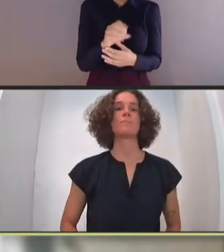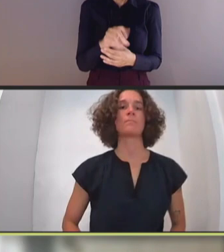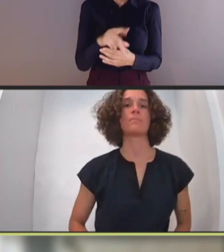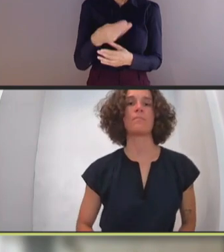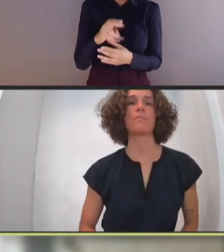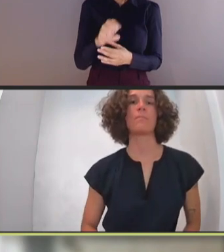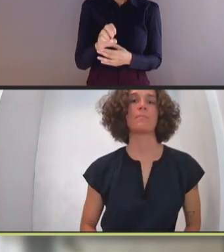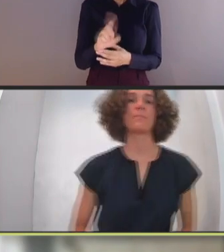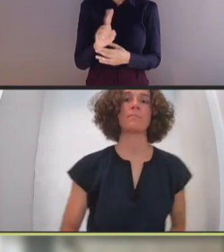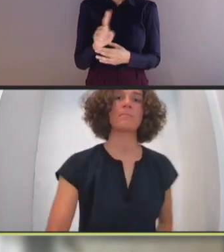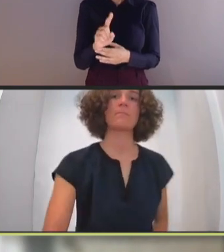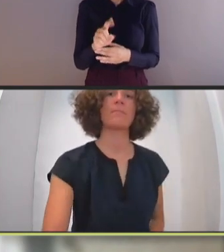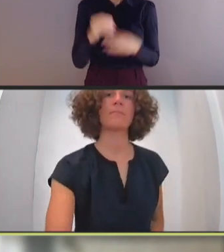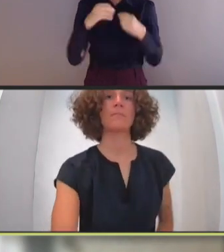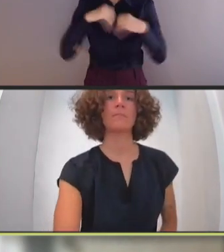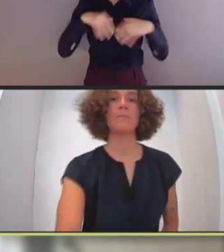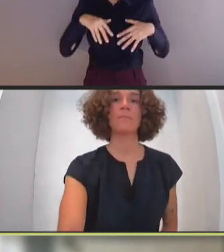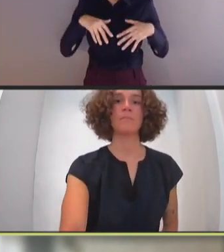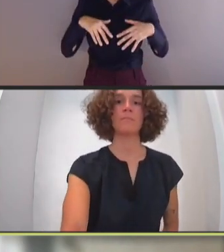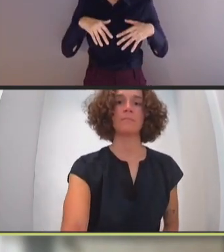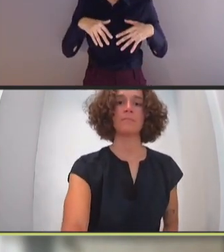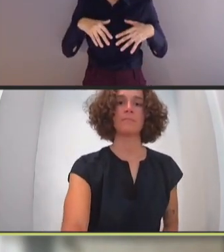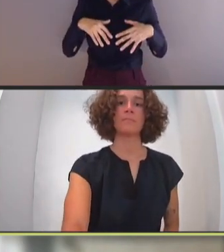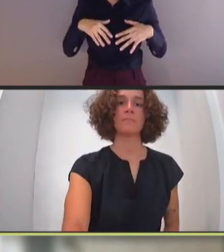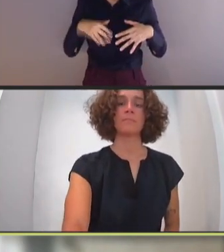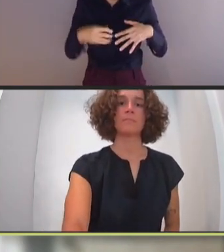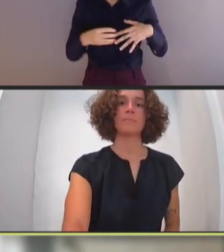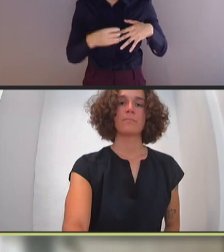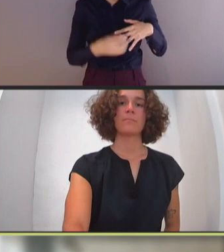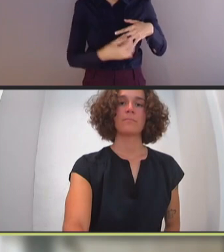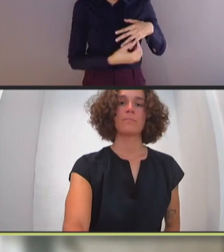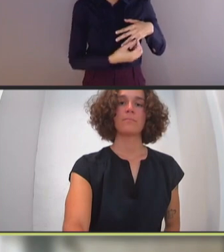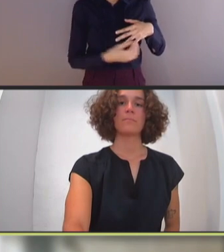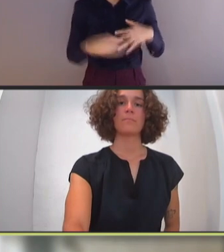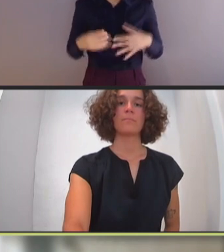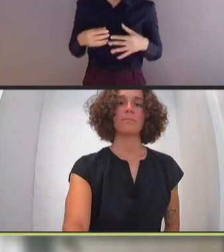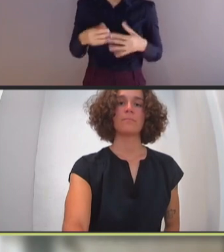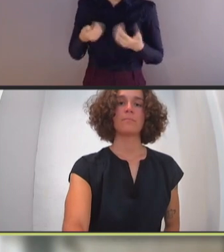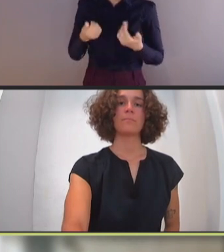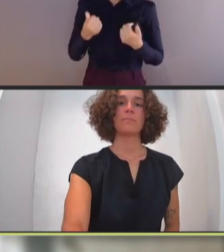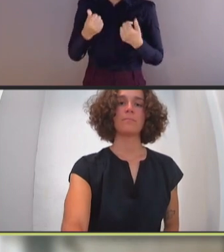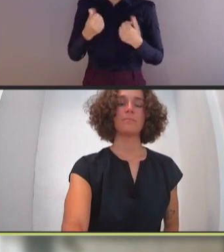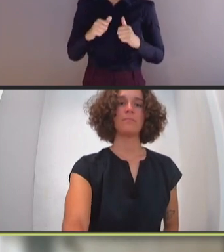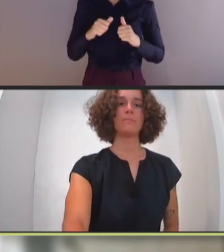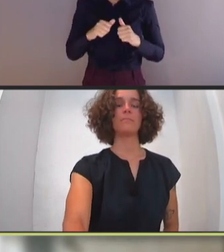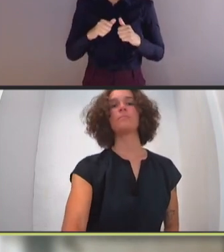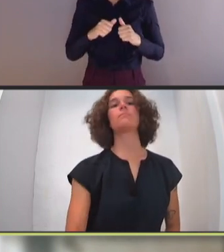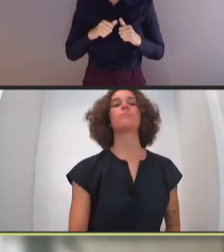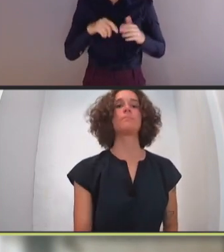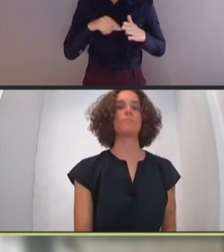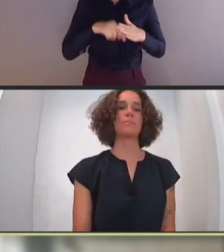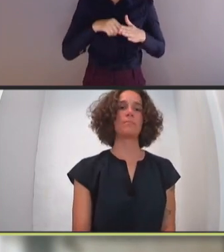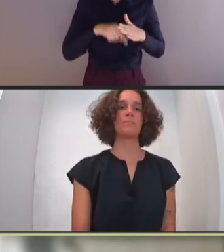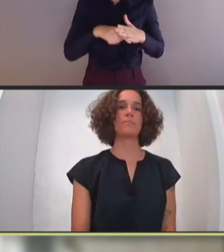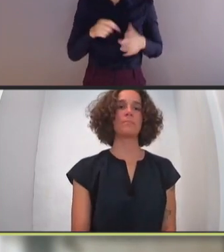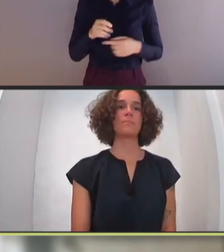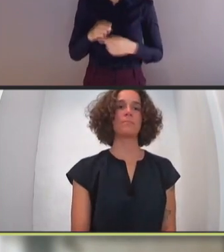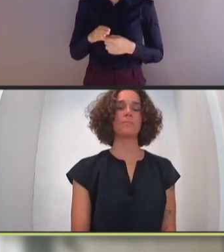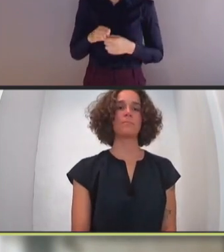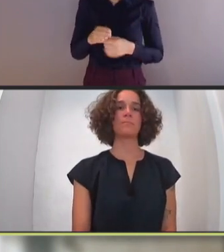airway. And subsequently, these macrophages try to kill Mtb, but often they are not successful.